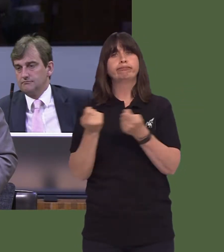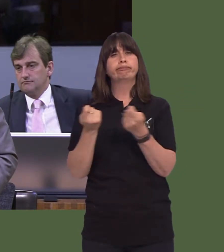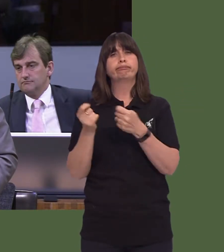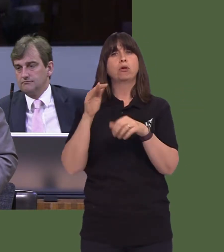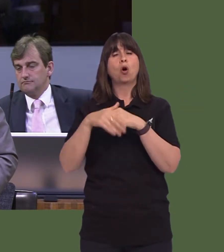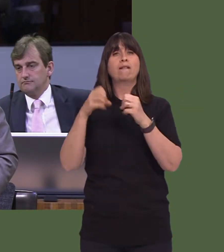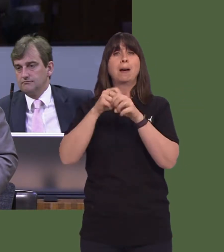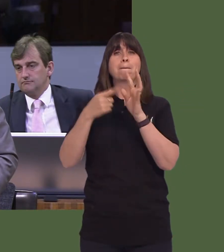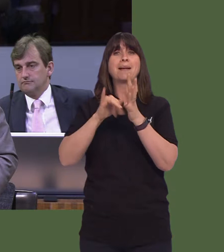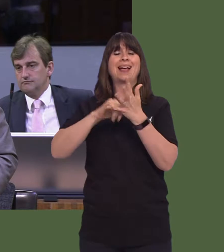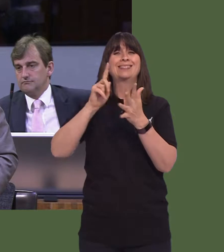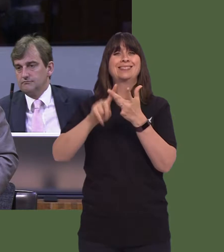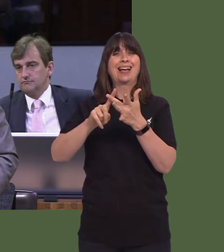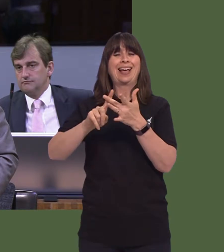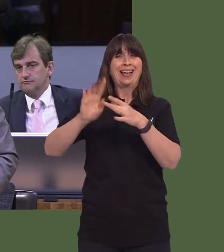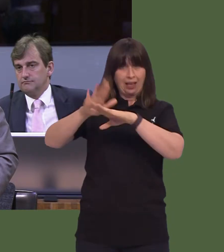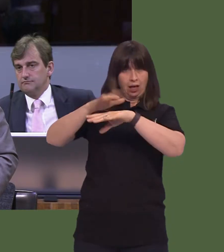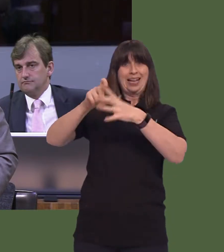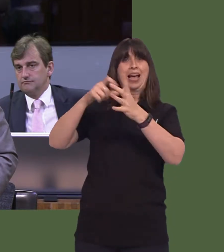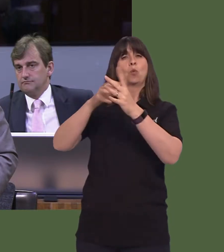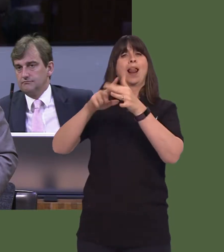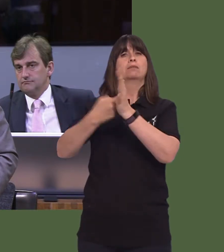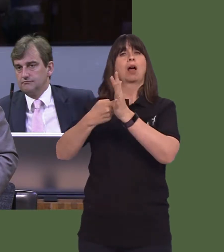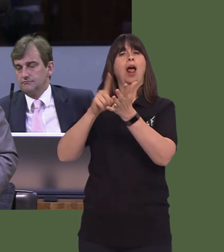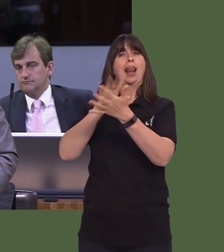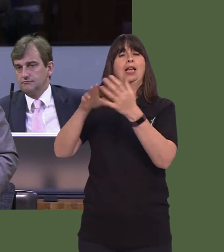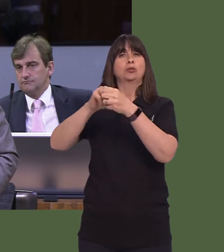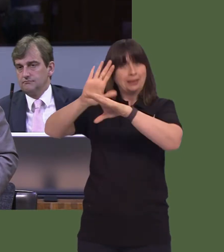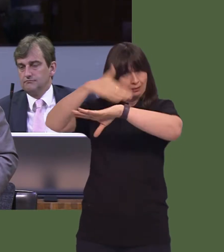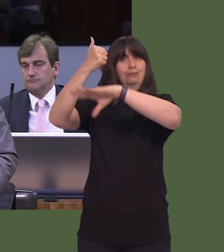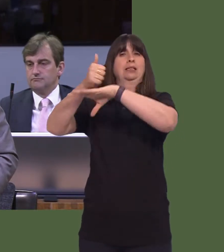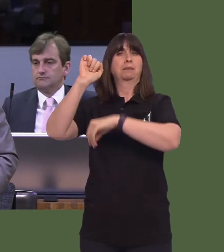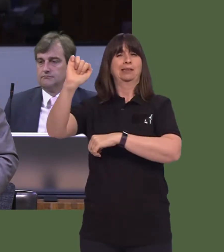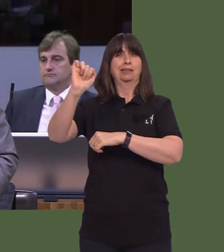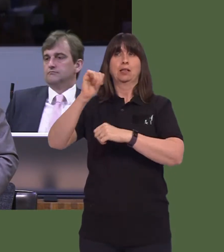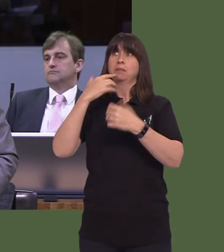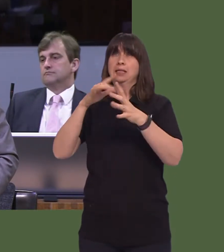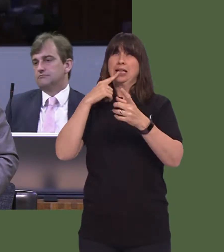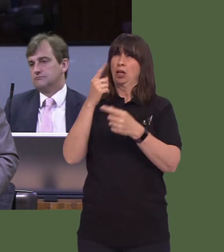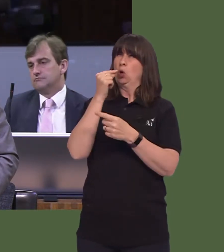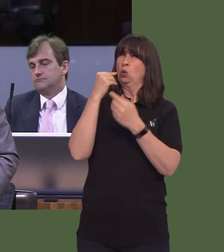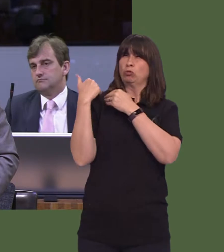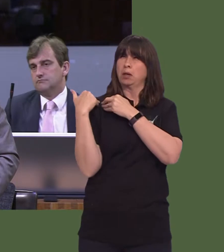as a health board for north Wales. It talked of lines of accountability that were impossible to track; a rift between the